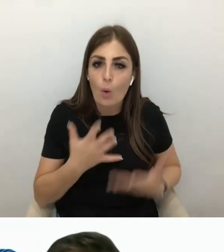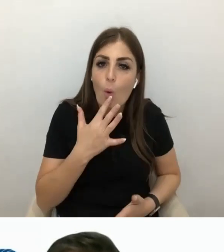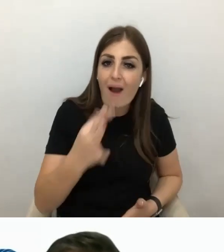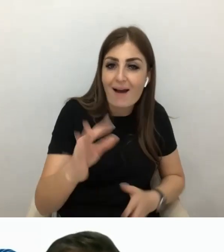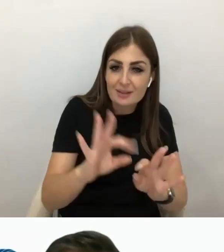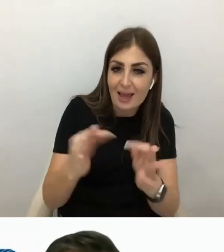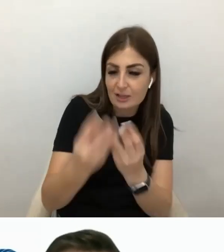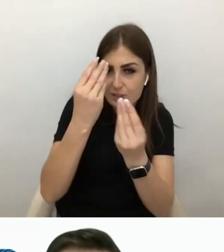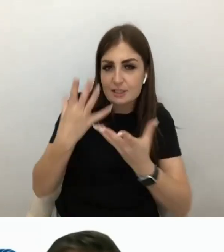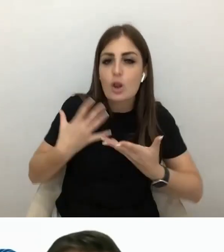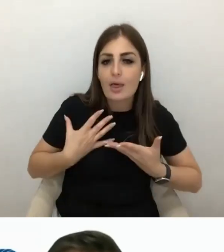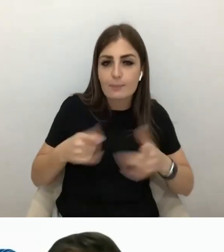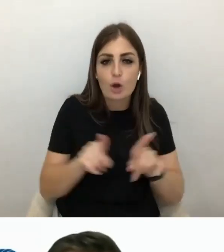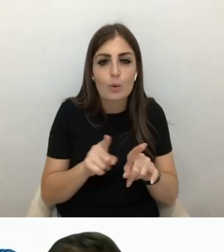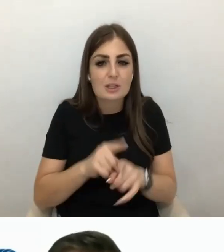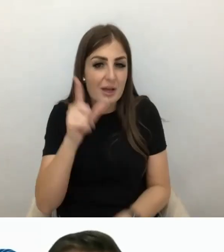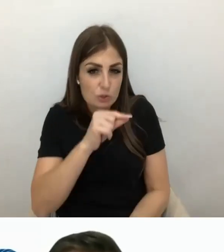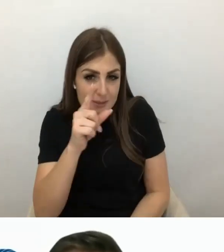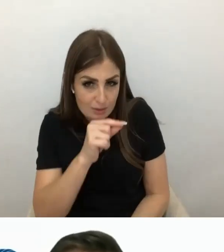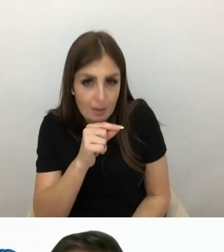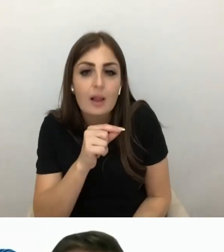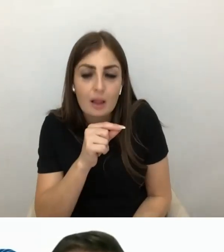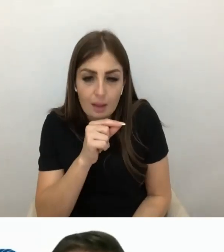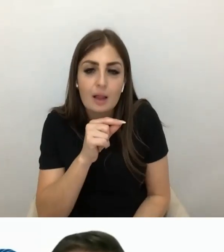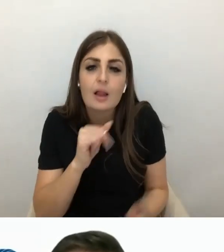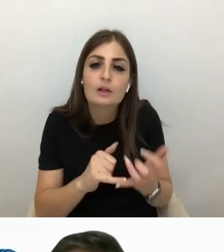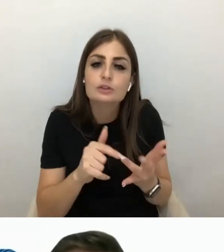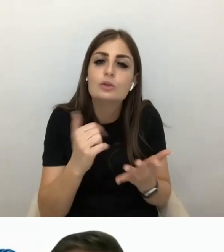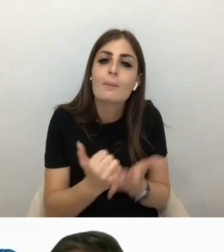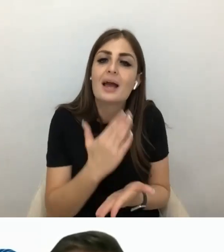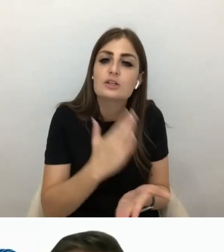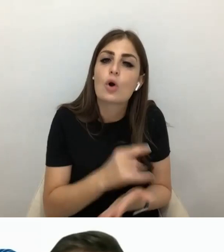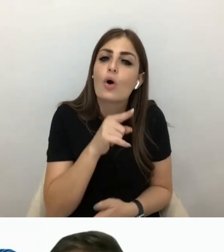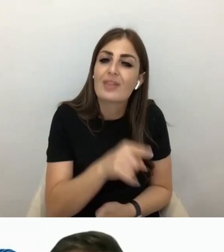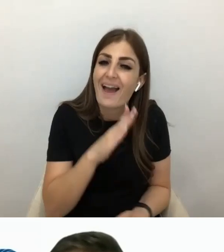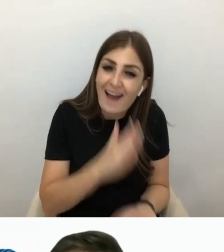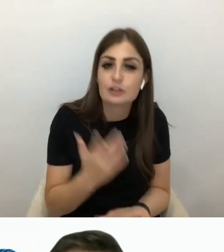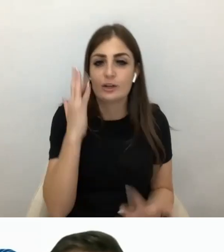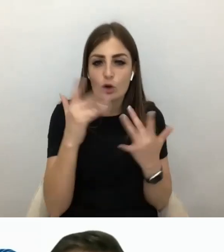to let them know as soon as possible to make sure that they do consider it.